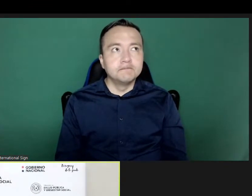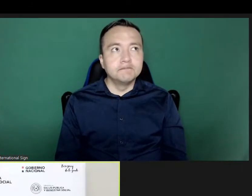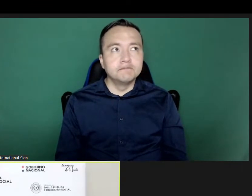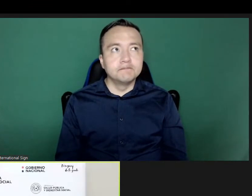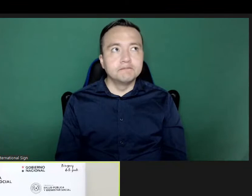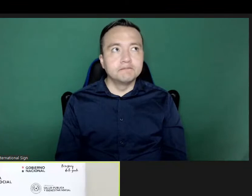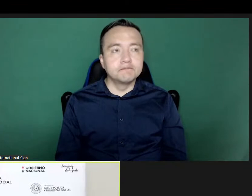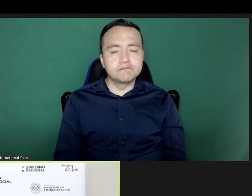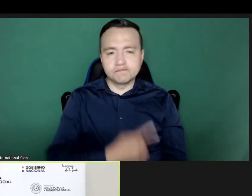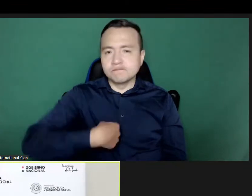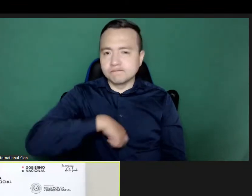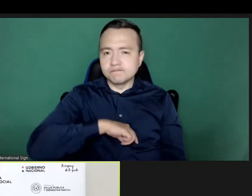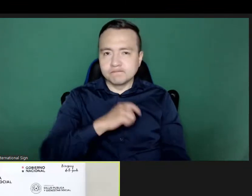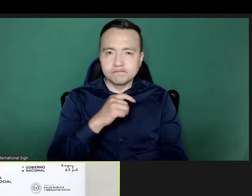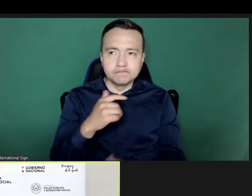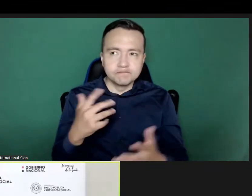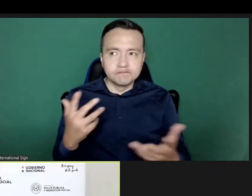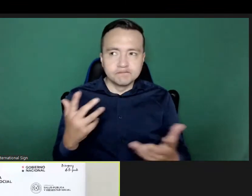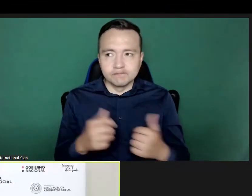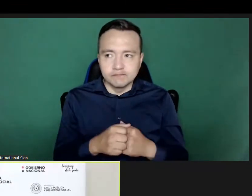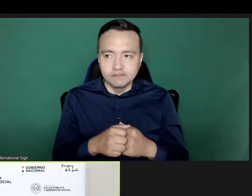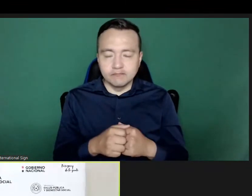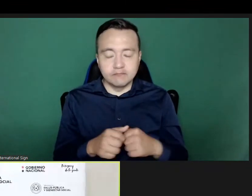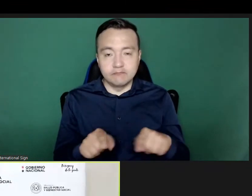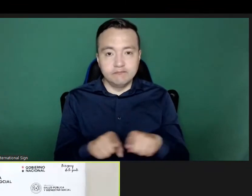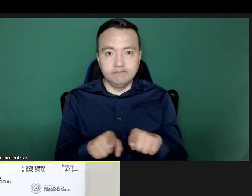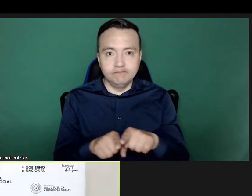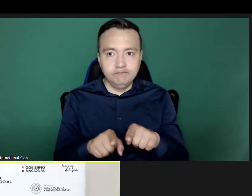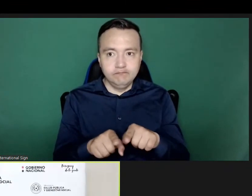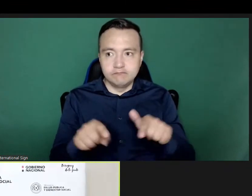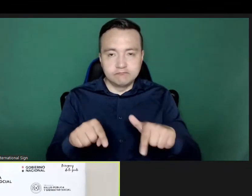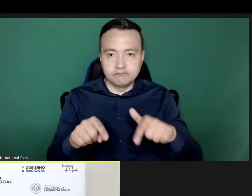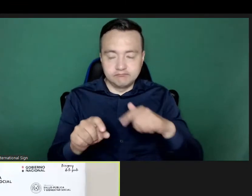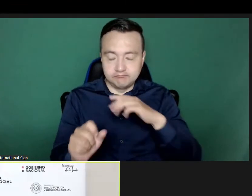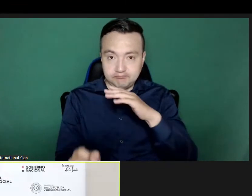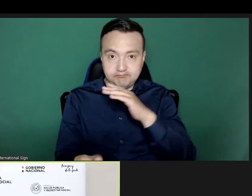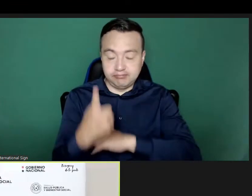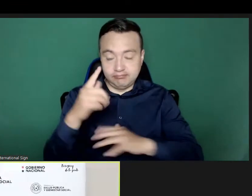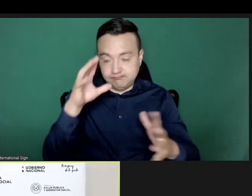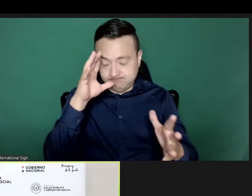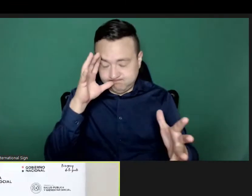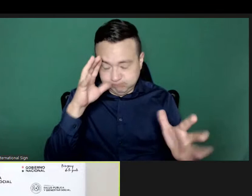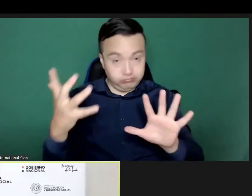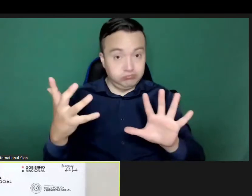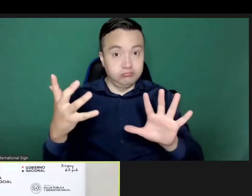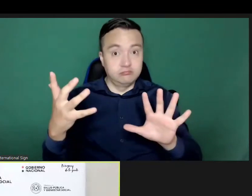disease. But the pandemic represented a shock for us.